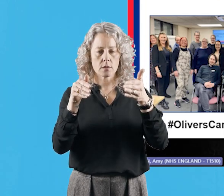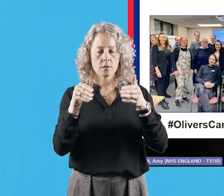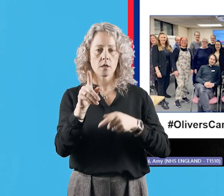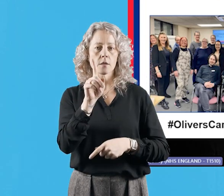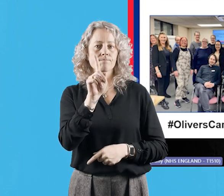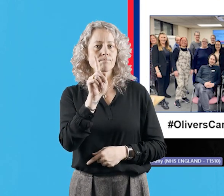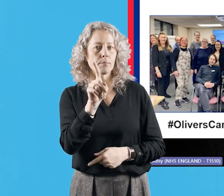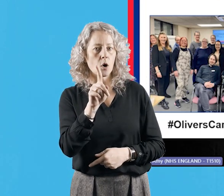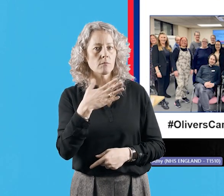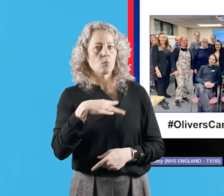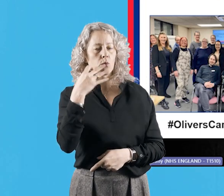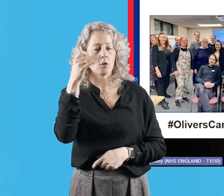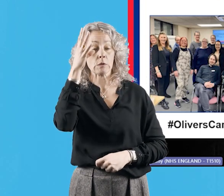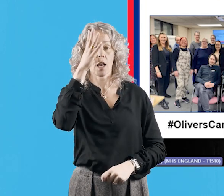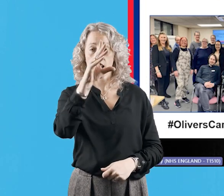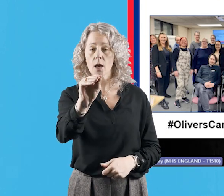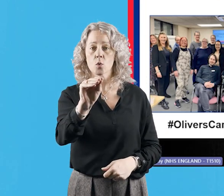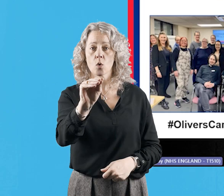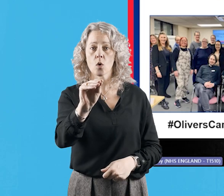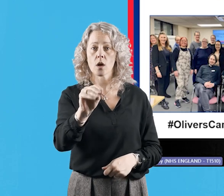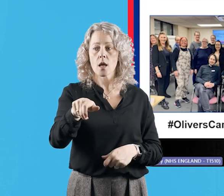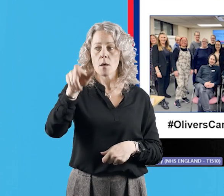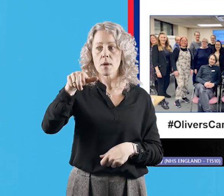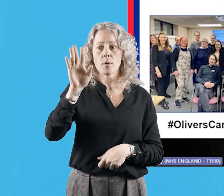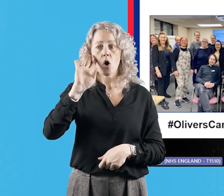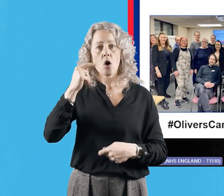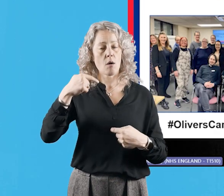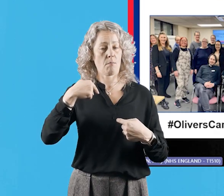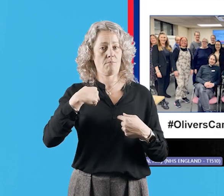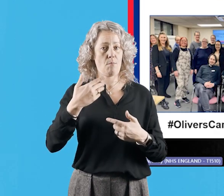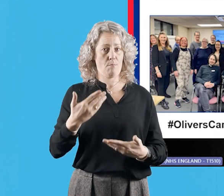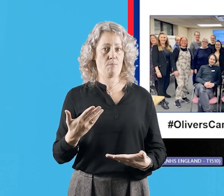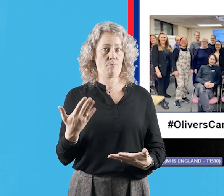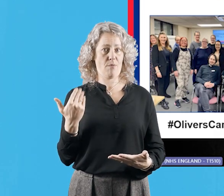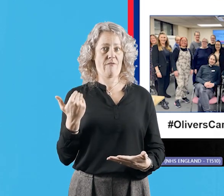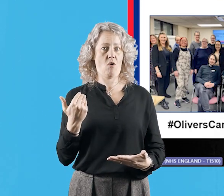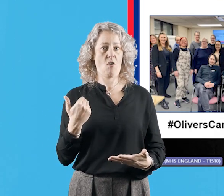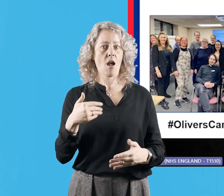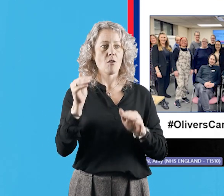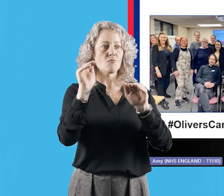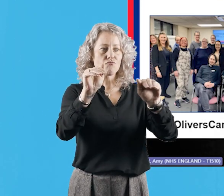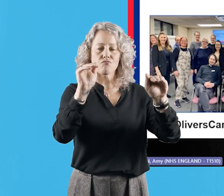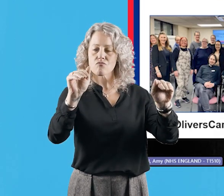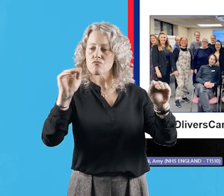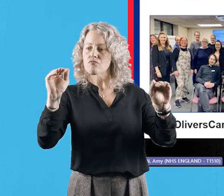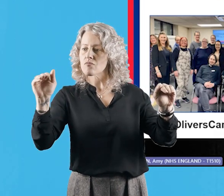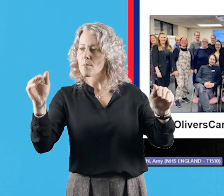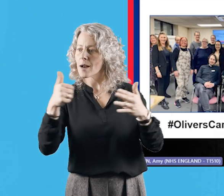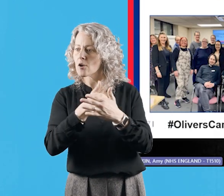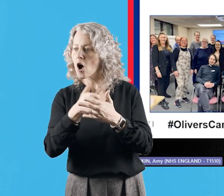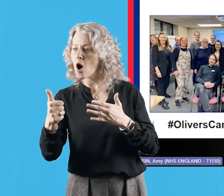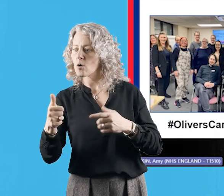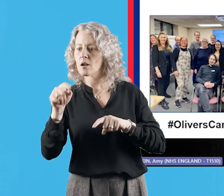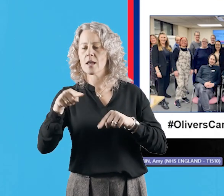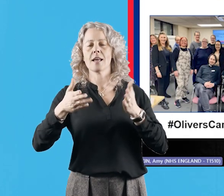But I do want to take this opportunity, and again, those people who helped me present before will know that I do